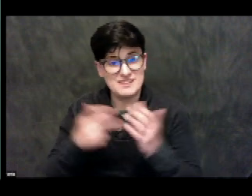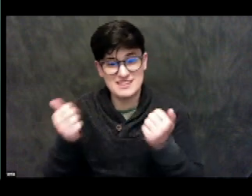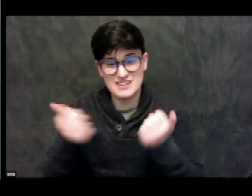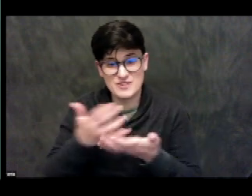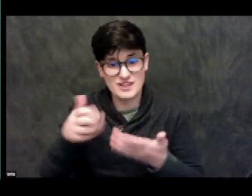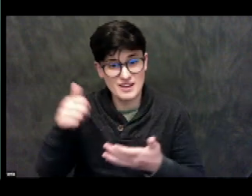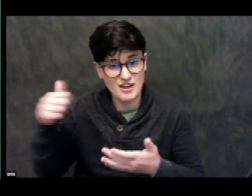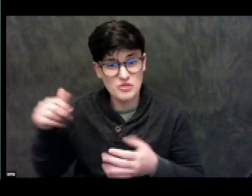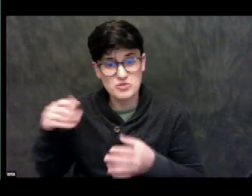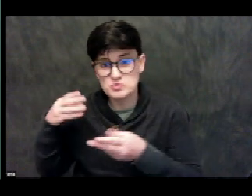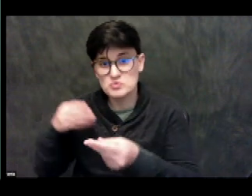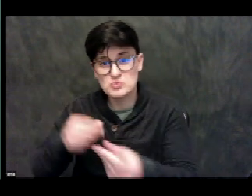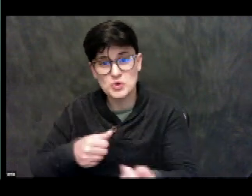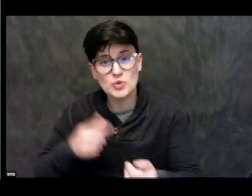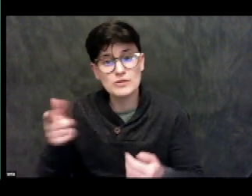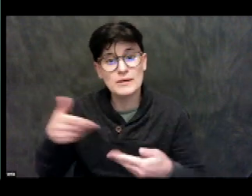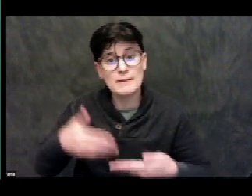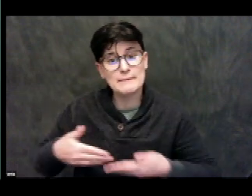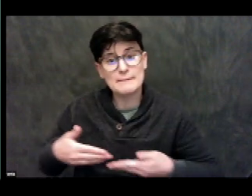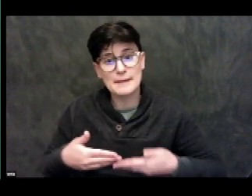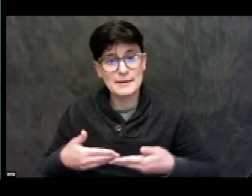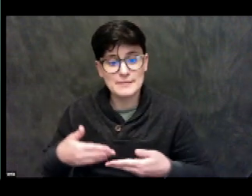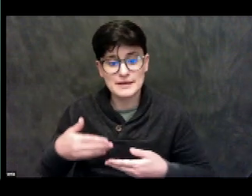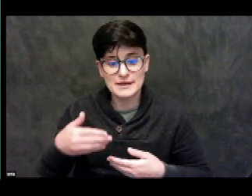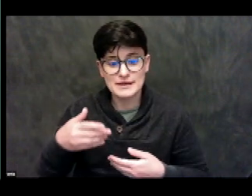The baby was transverse most of the pregnancy.